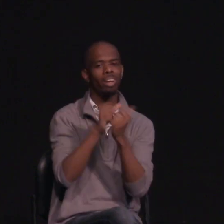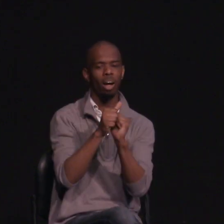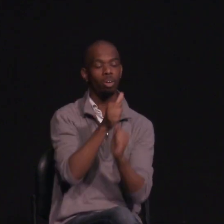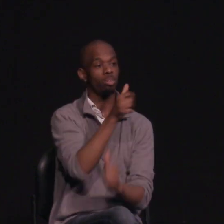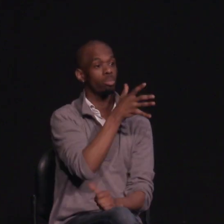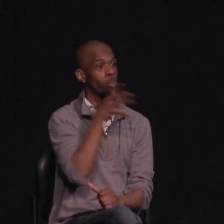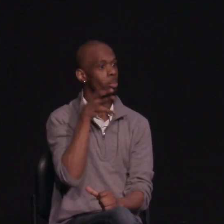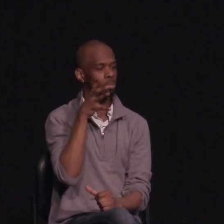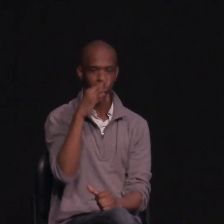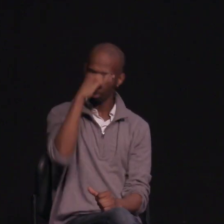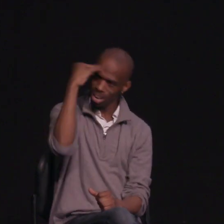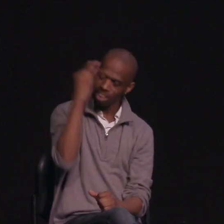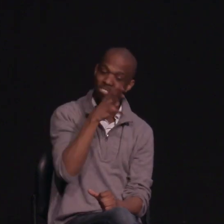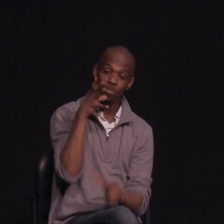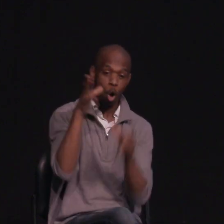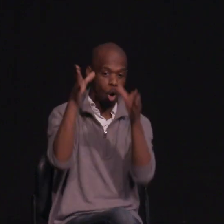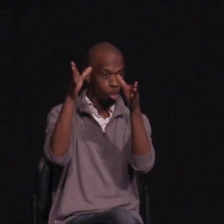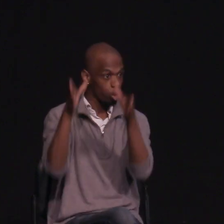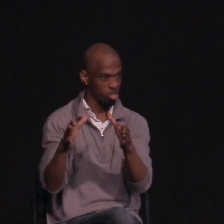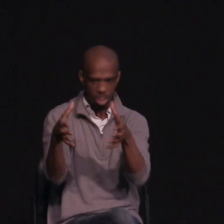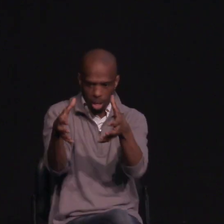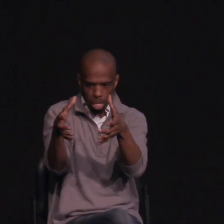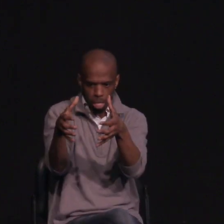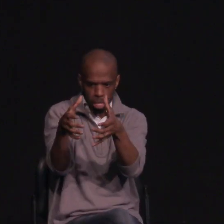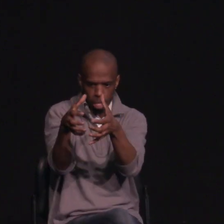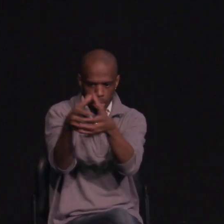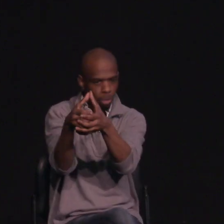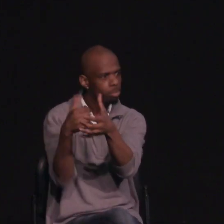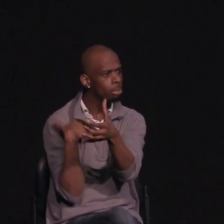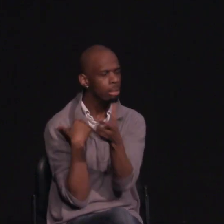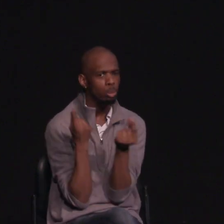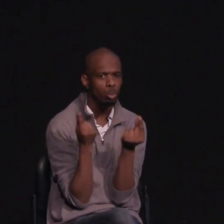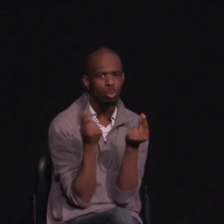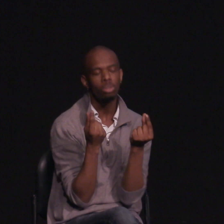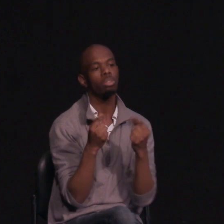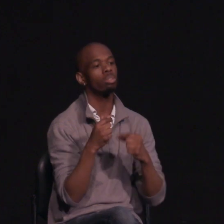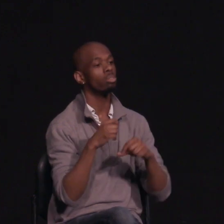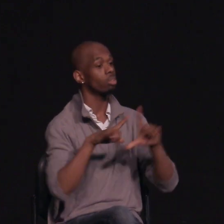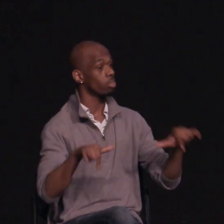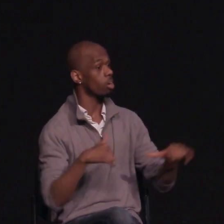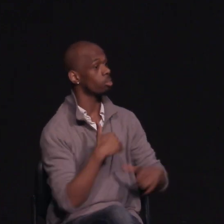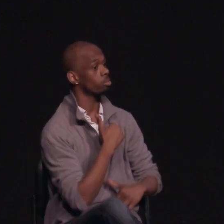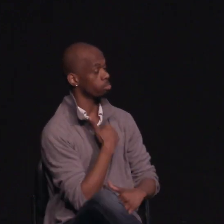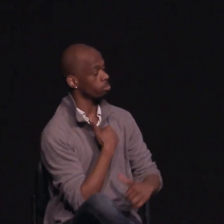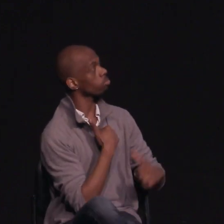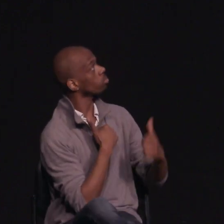I thought about the rise of preventable, diet-related illnesses over the second half of the 20th century among